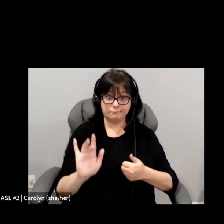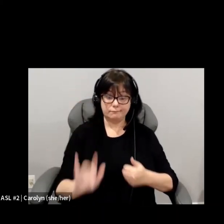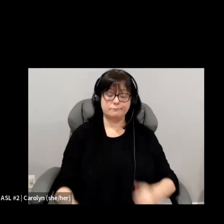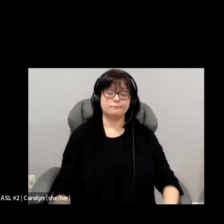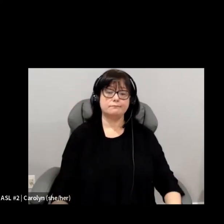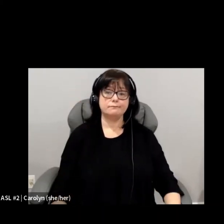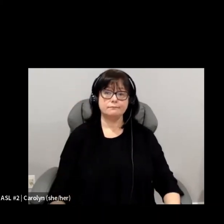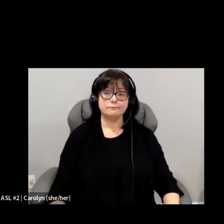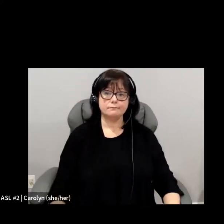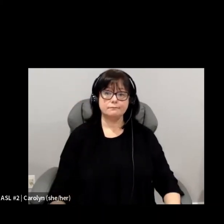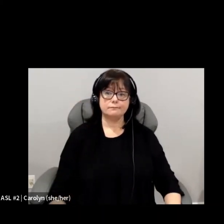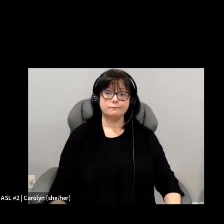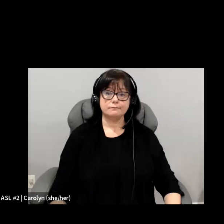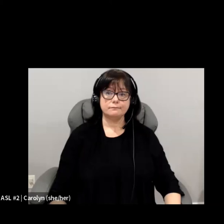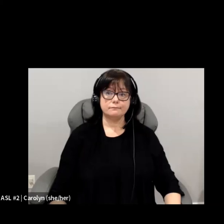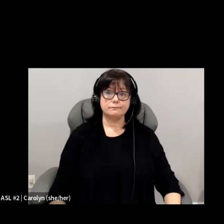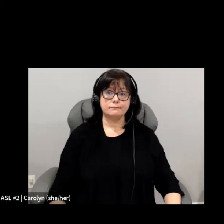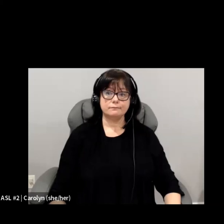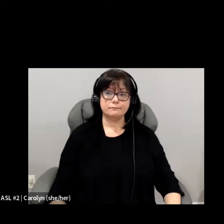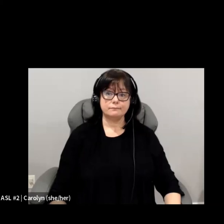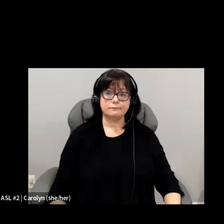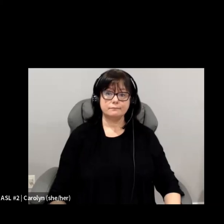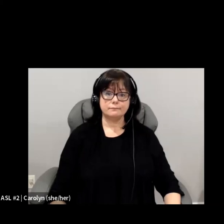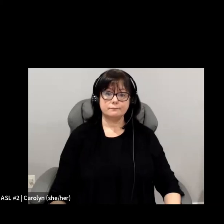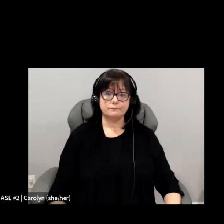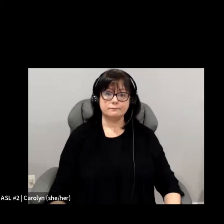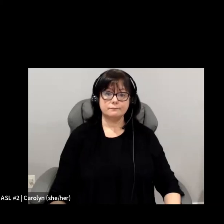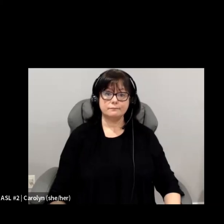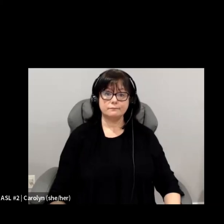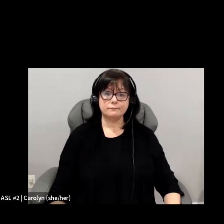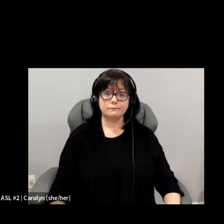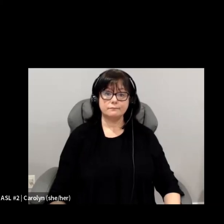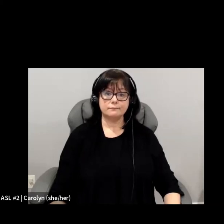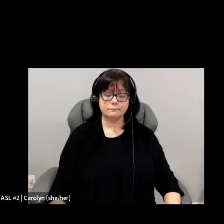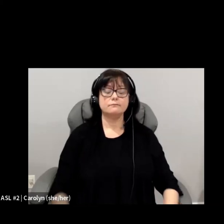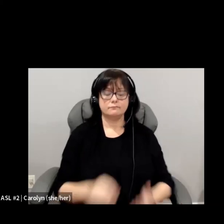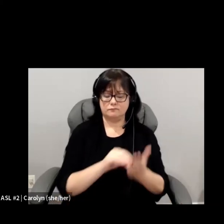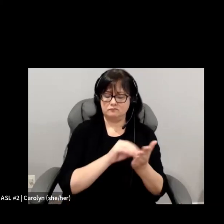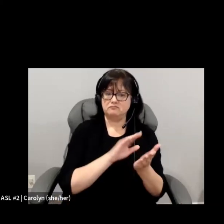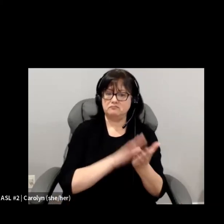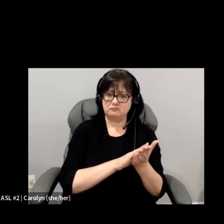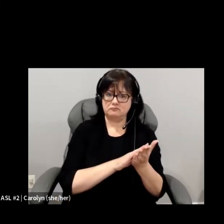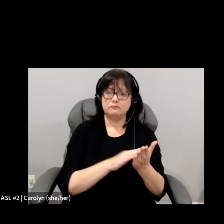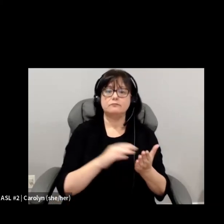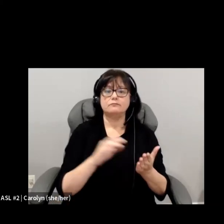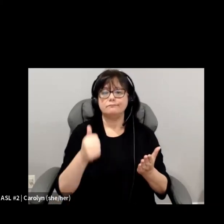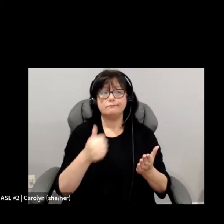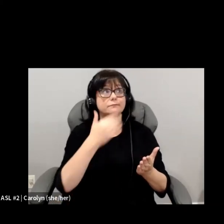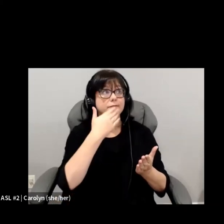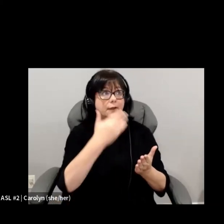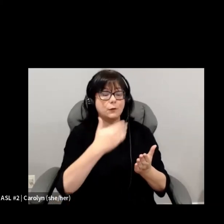NOTED. Douglas Waxman : THANK YOU.